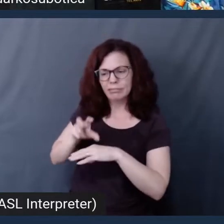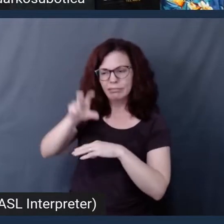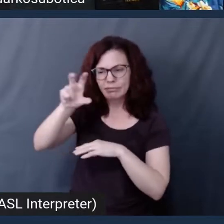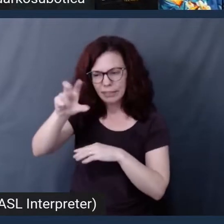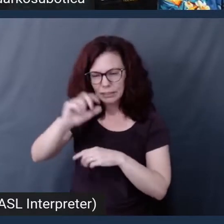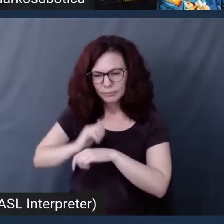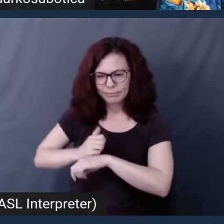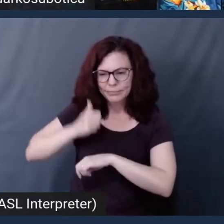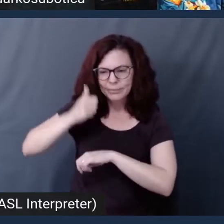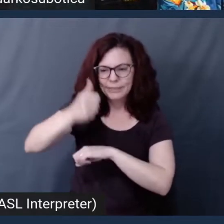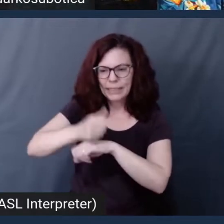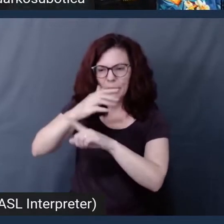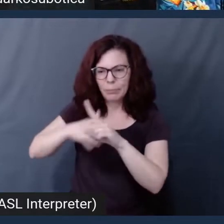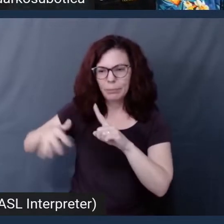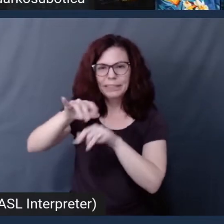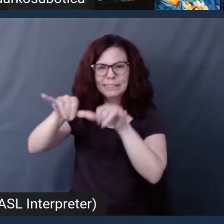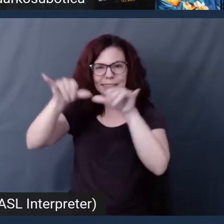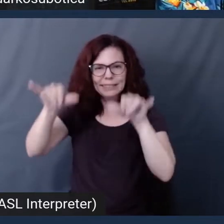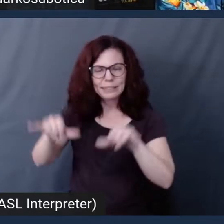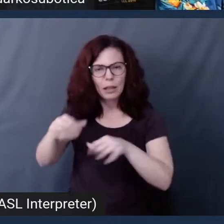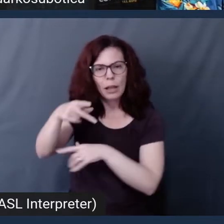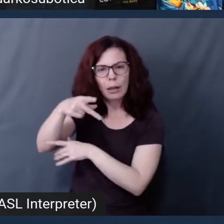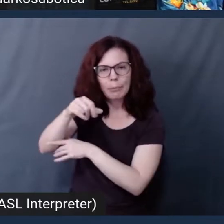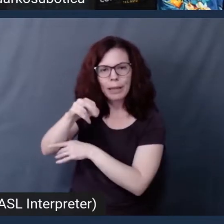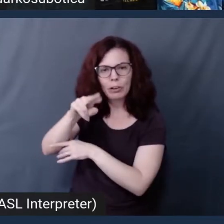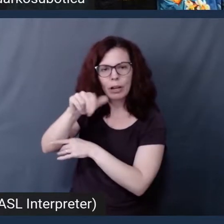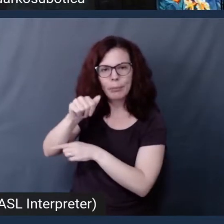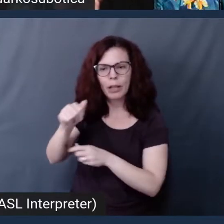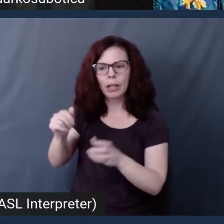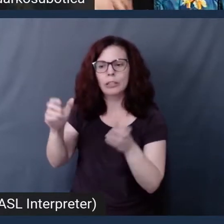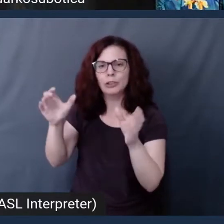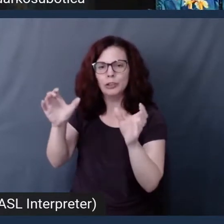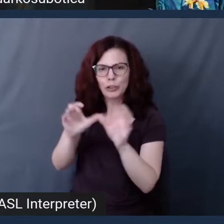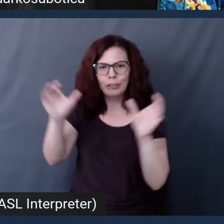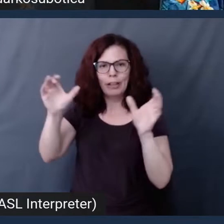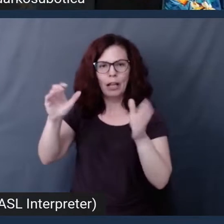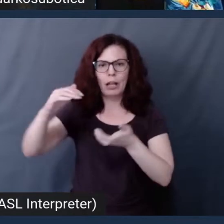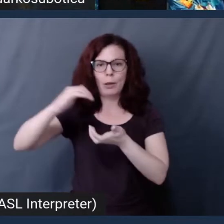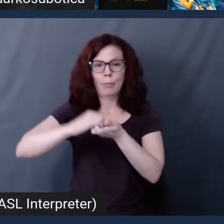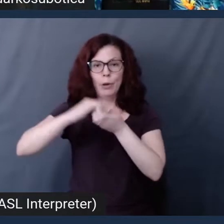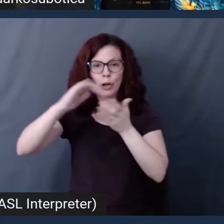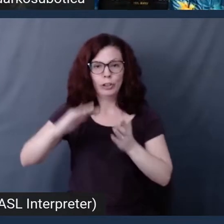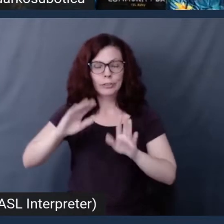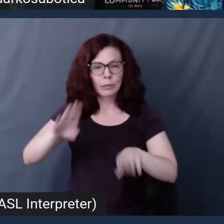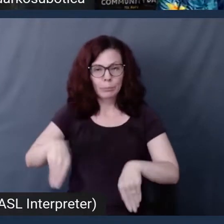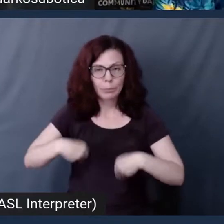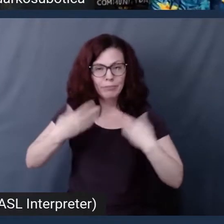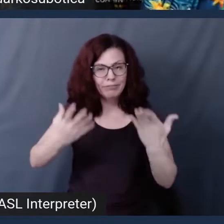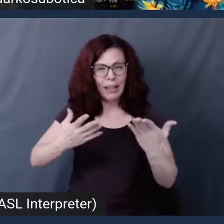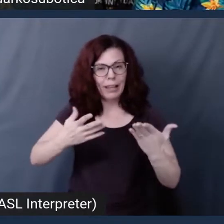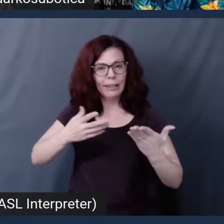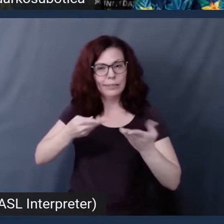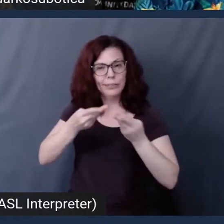of Panorama-certified partners that can provide a comprehensive solution across the entire edge CV value chain.